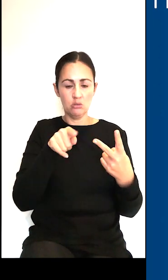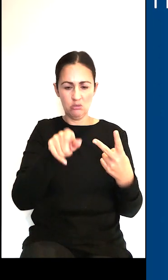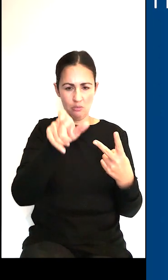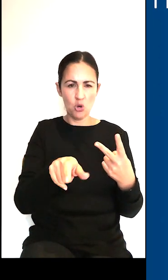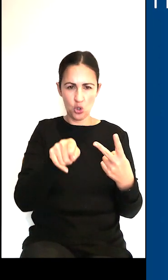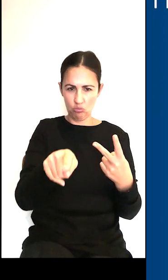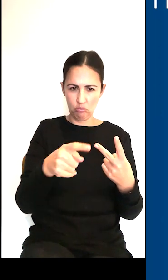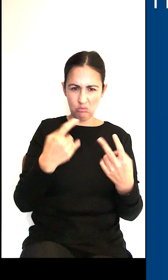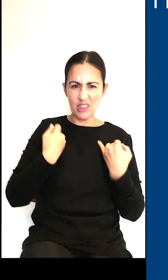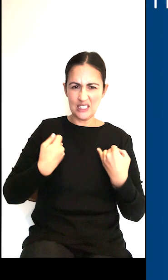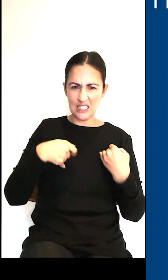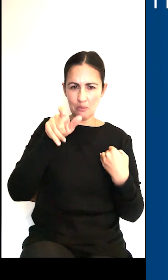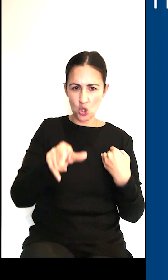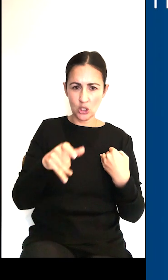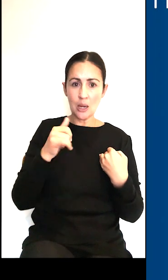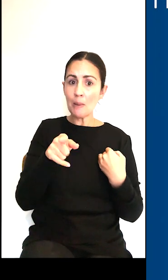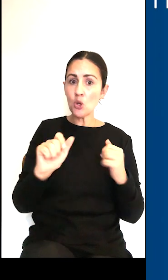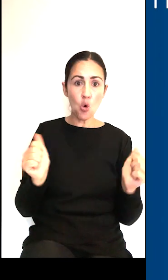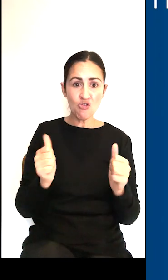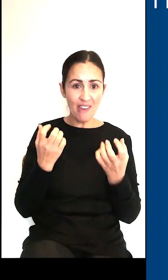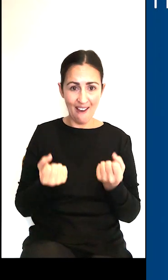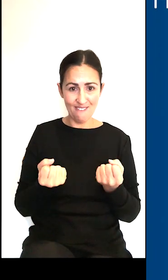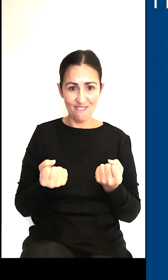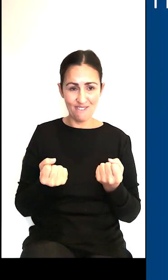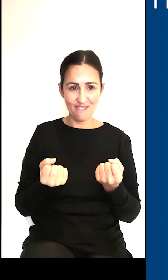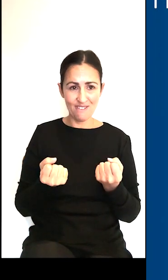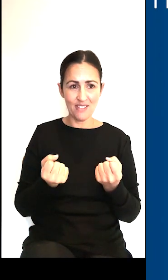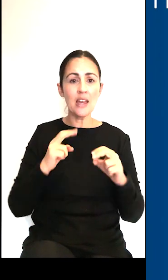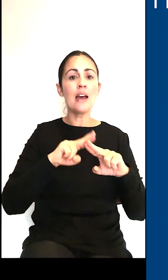Health Record. The reason I say this is because in February 2019,